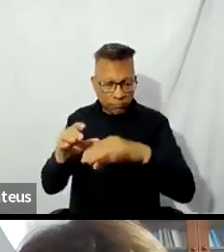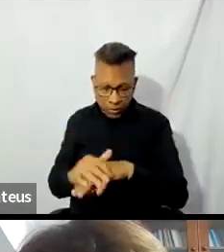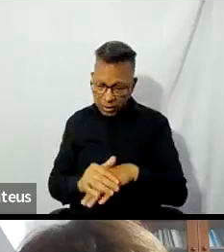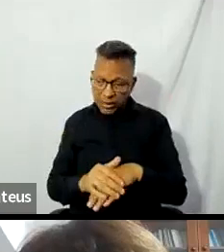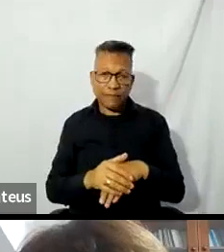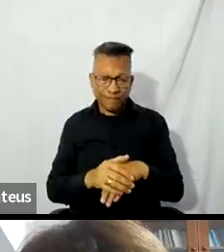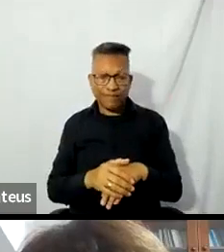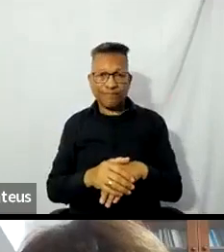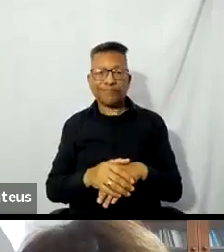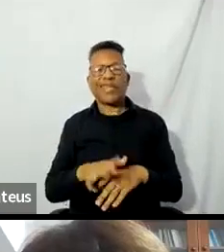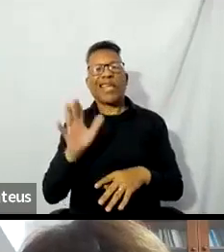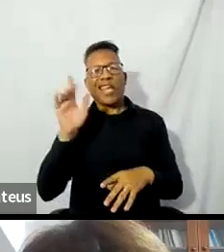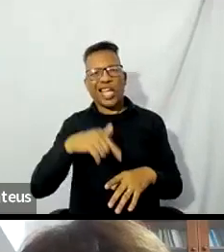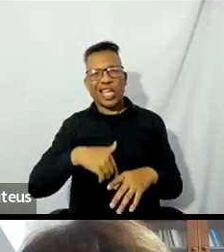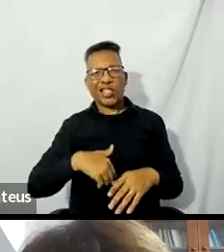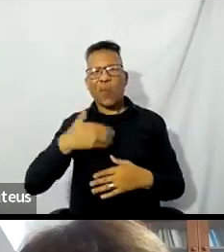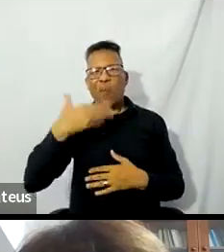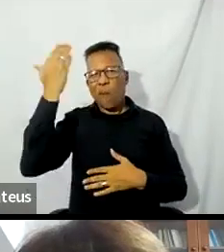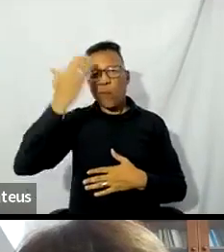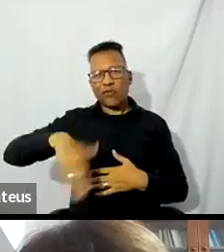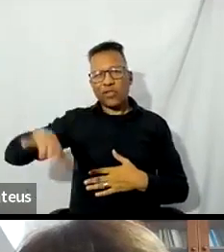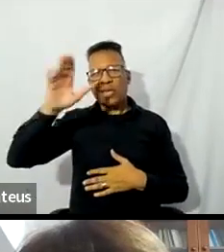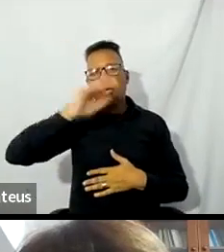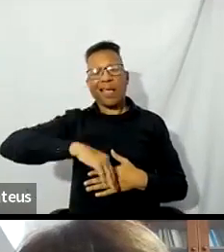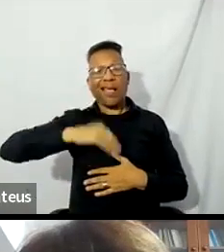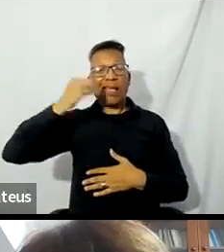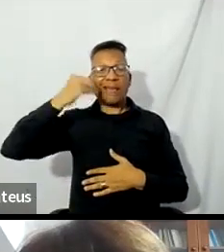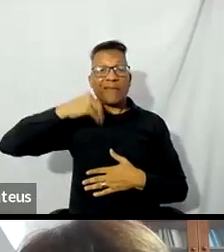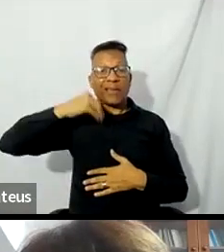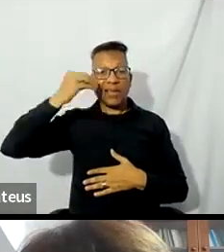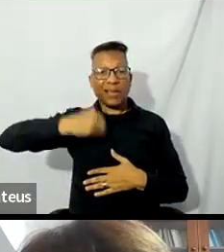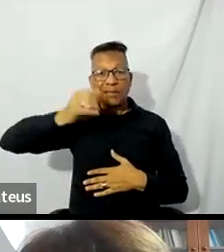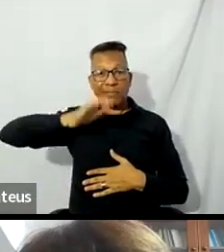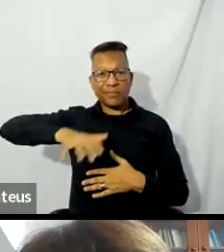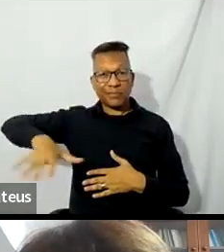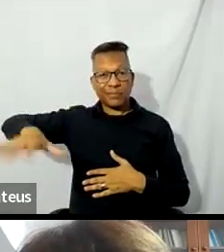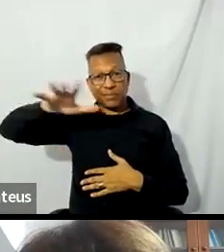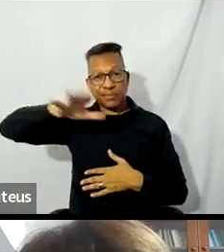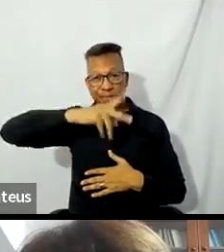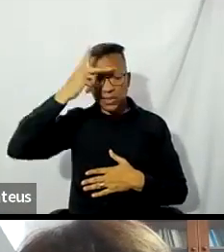in the classroom. These in the classroom. These are signs of a weakness on the part of of those people who